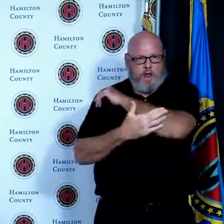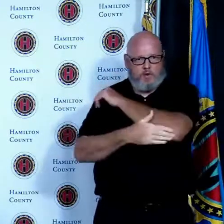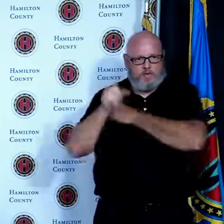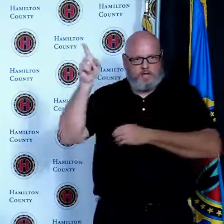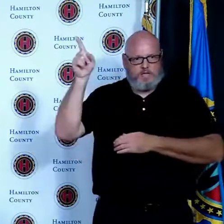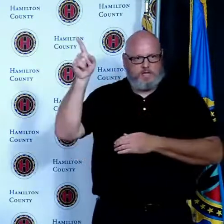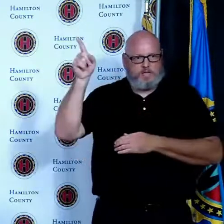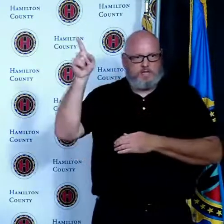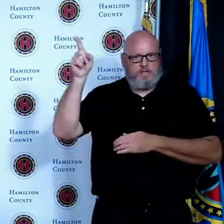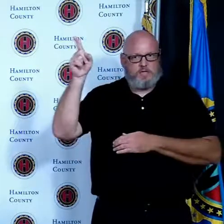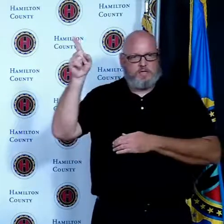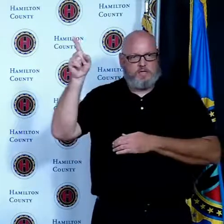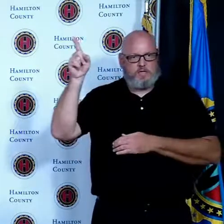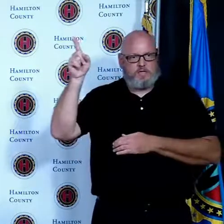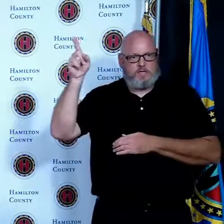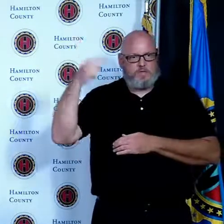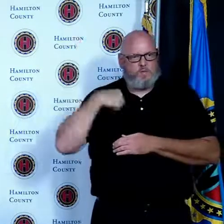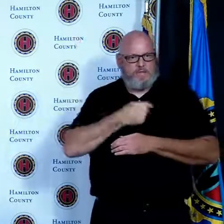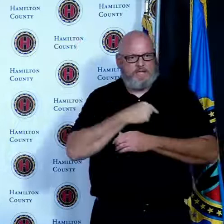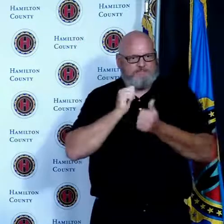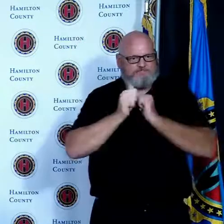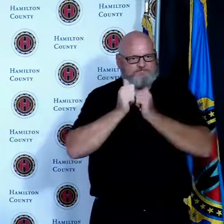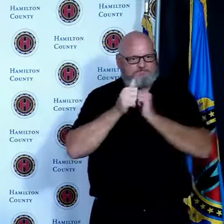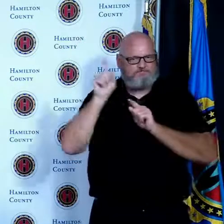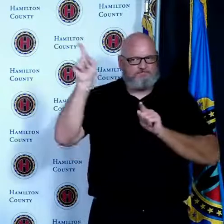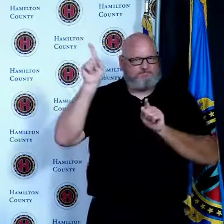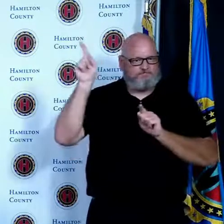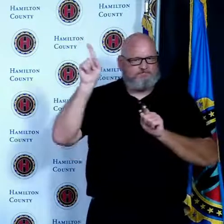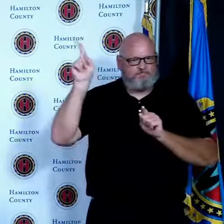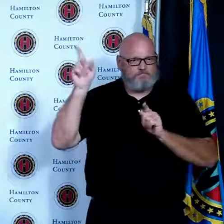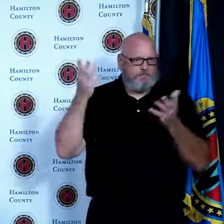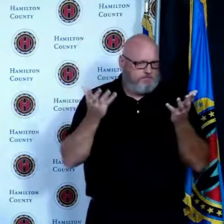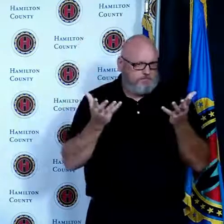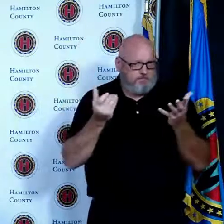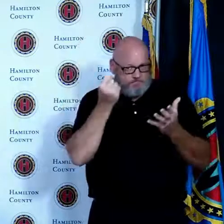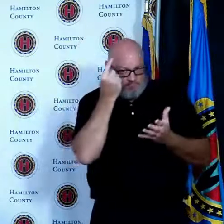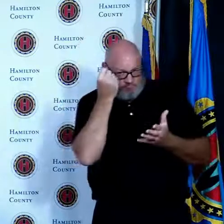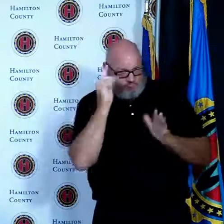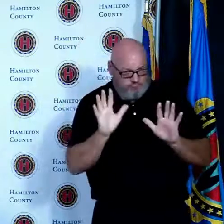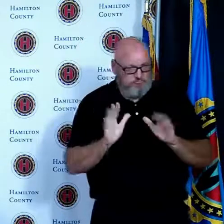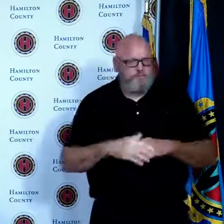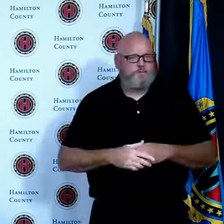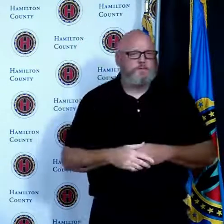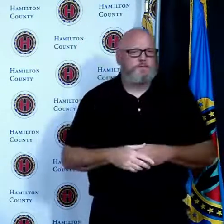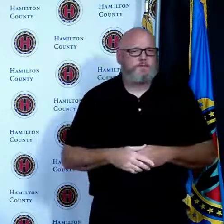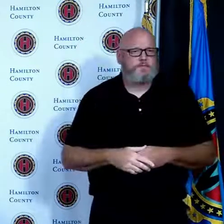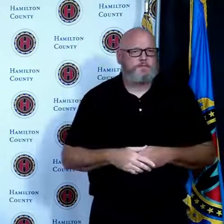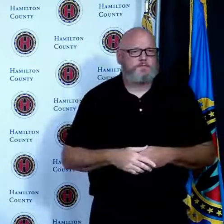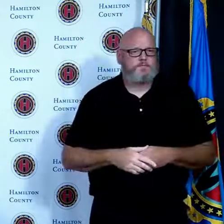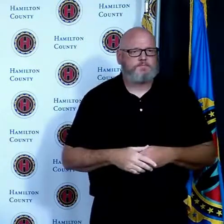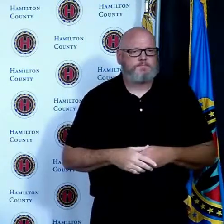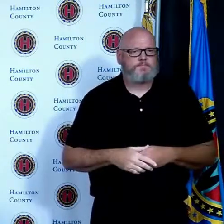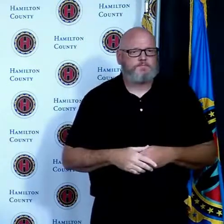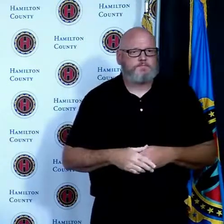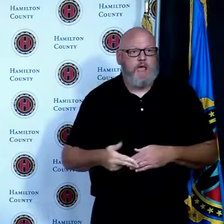and let's talk very very quickly about the neighborhoods so the highest response rates are coming in from Mount Washington